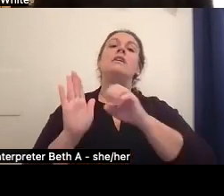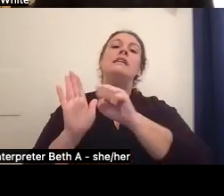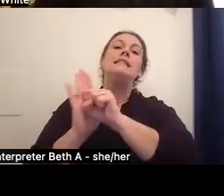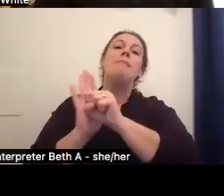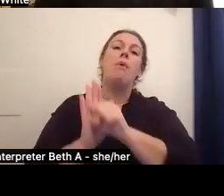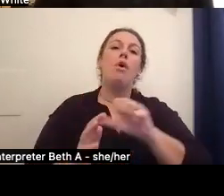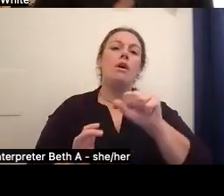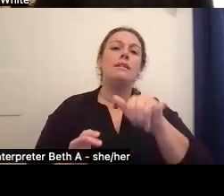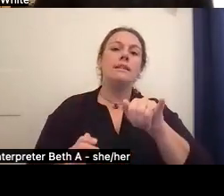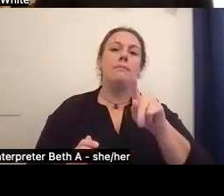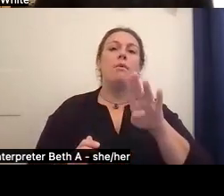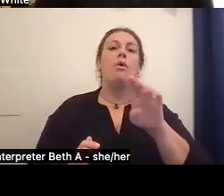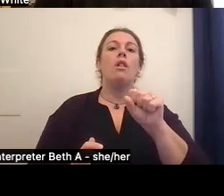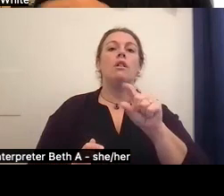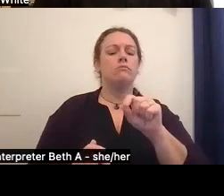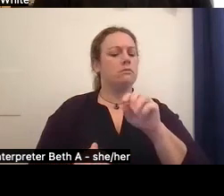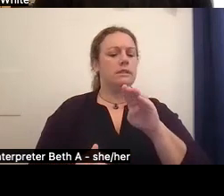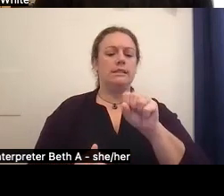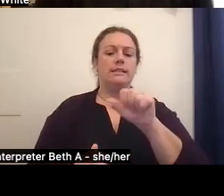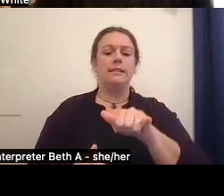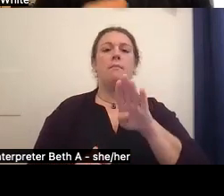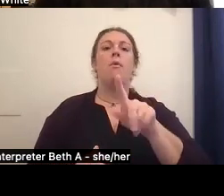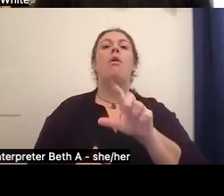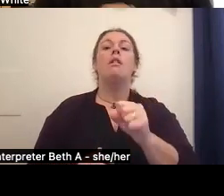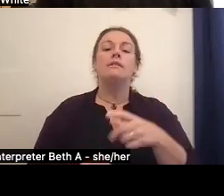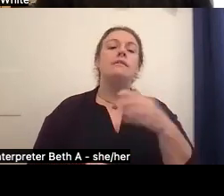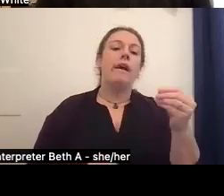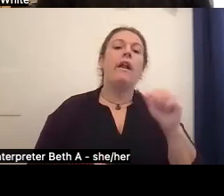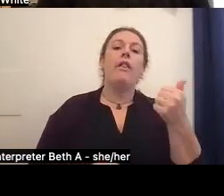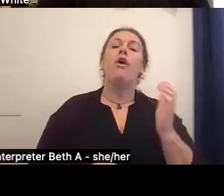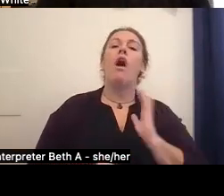parts of our community material culture that is woven into this. These are our mnemonic devices,